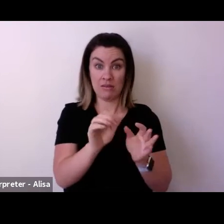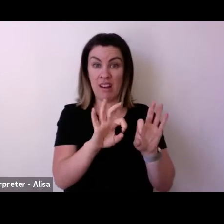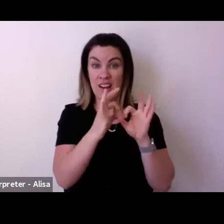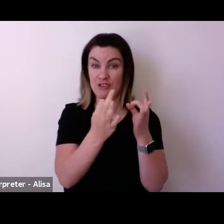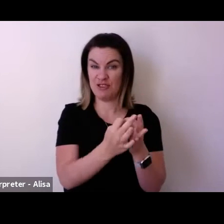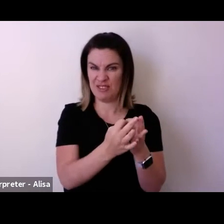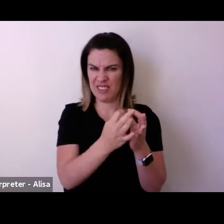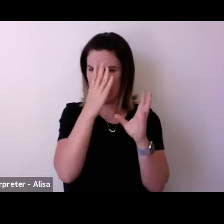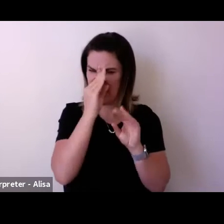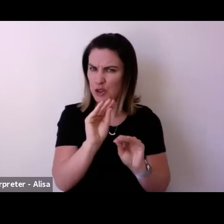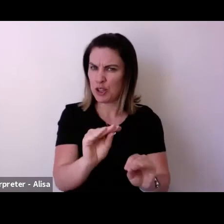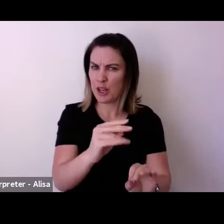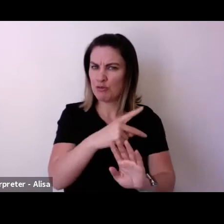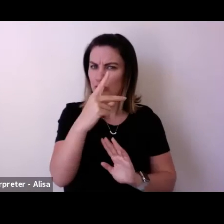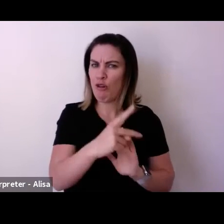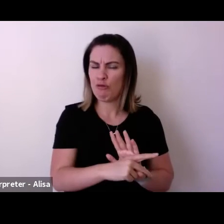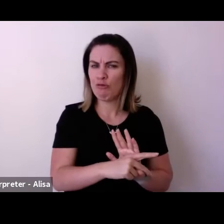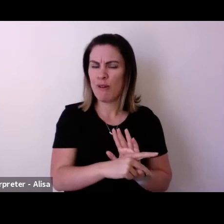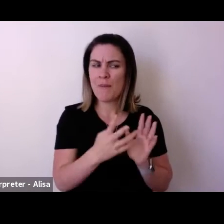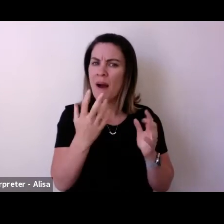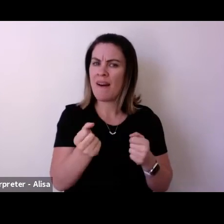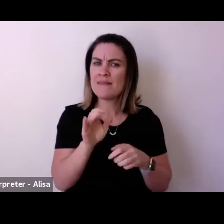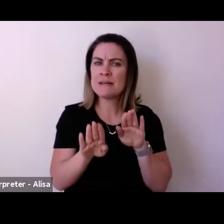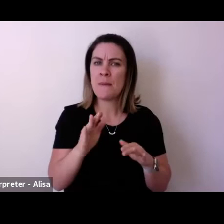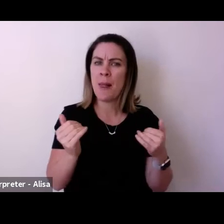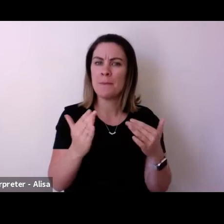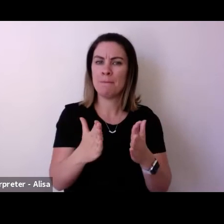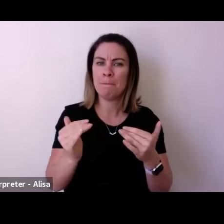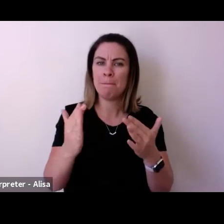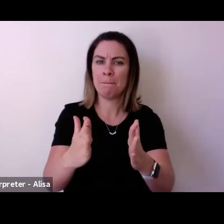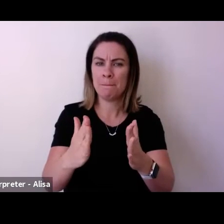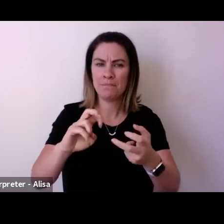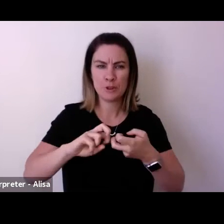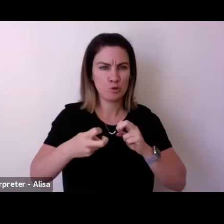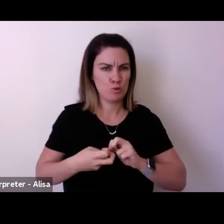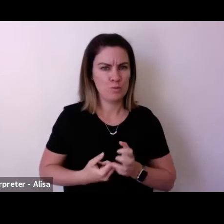facing increasingly similar challenges. How do you prepare creative others for